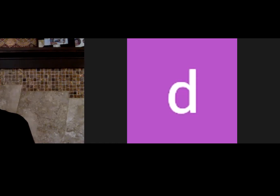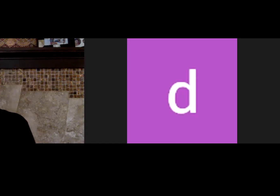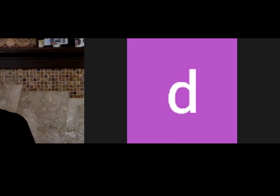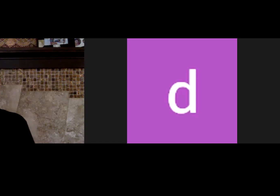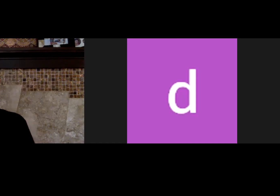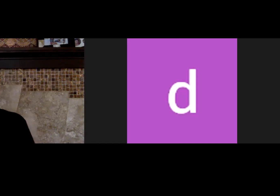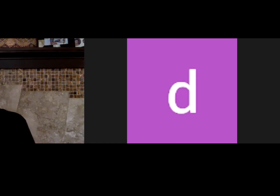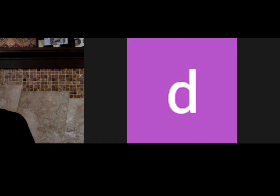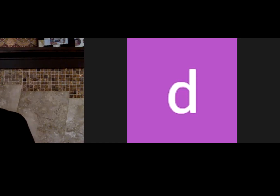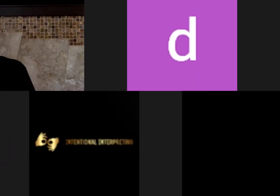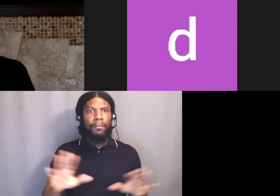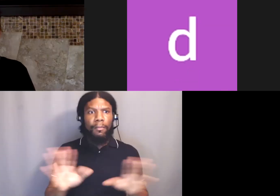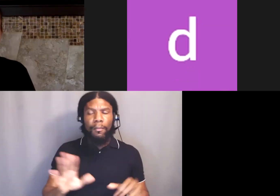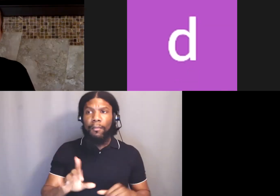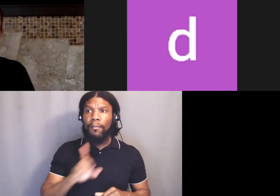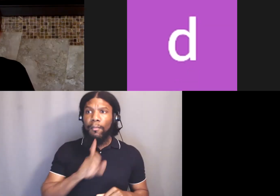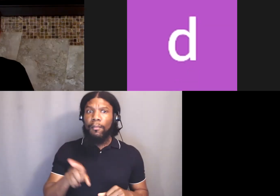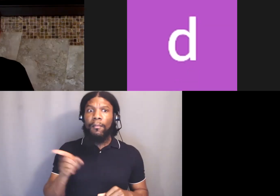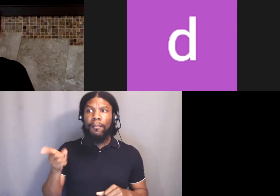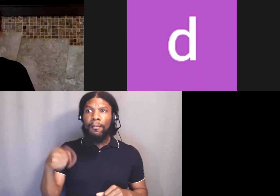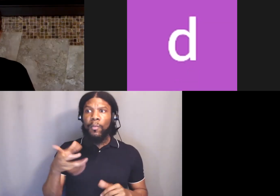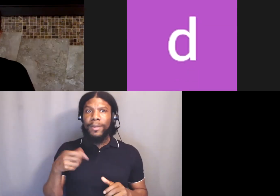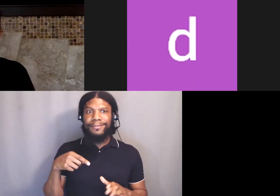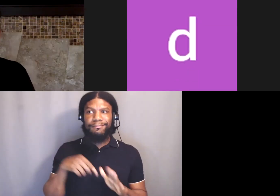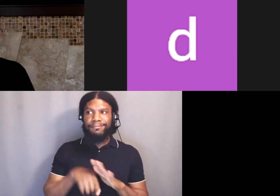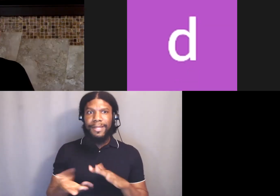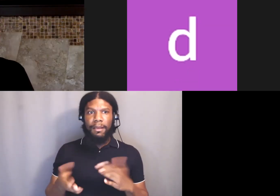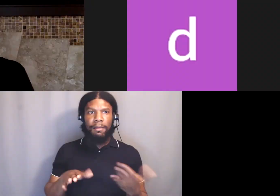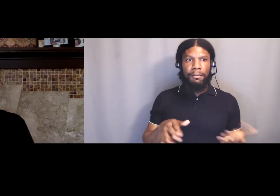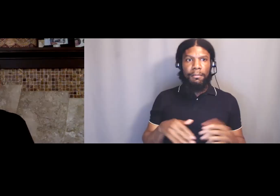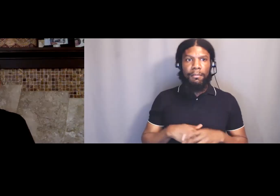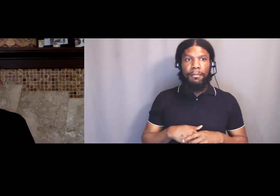And so, caring for ourselves, preserving ourselves